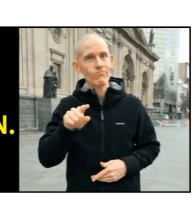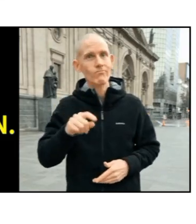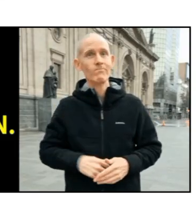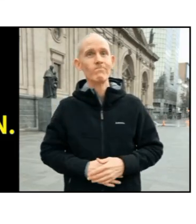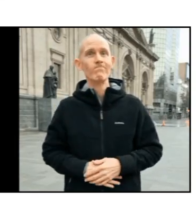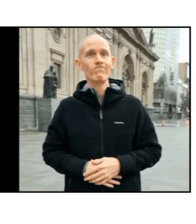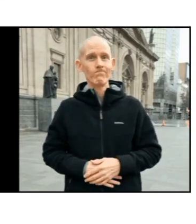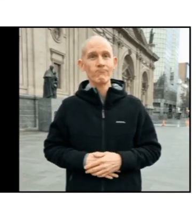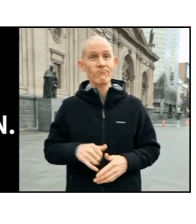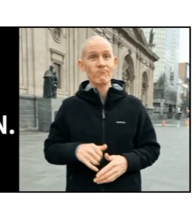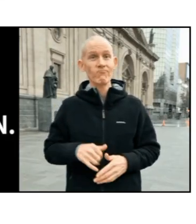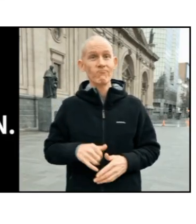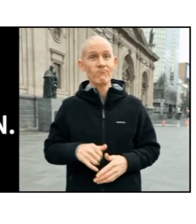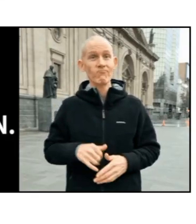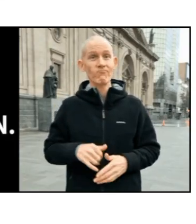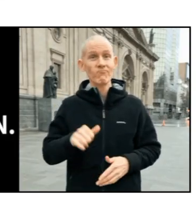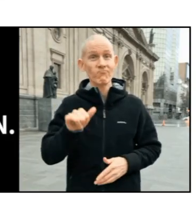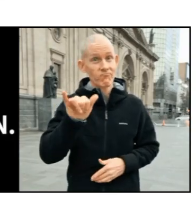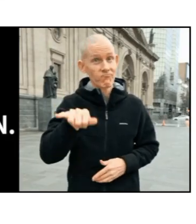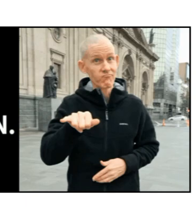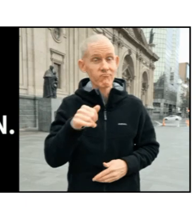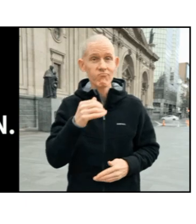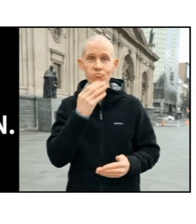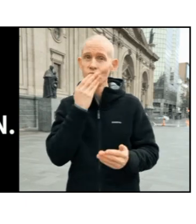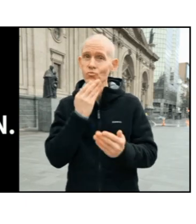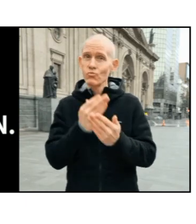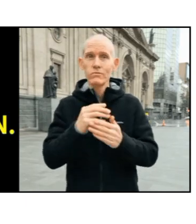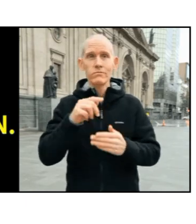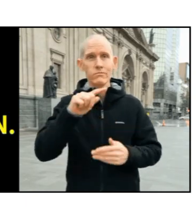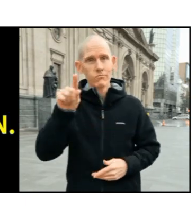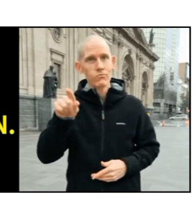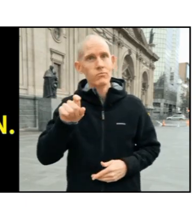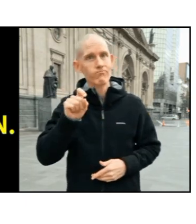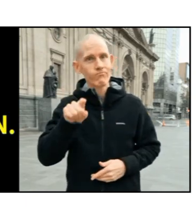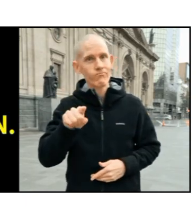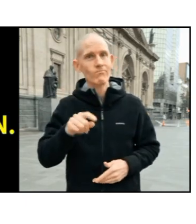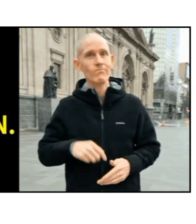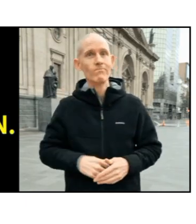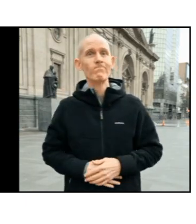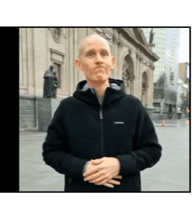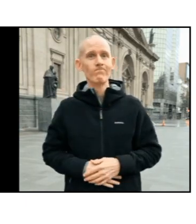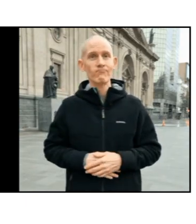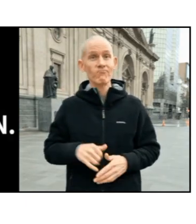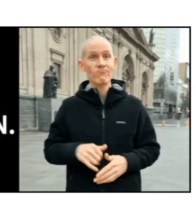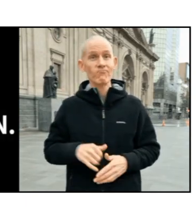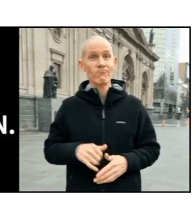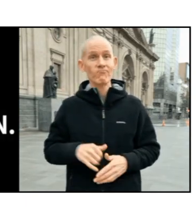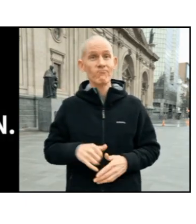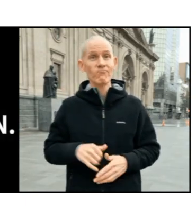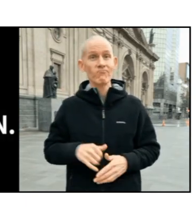break it down and make it simple so, if you have feedback for us or if you like what we're doing, let us know if we can improve